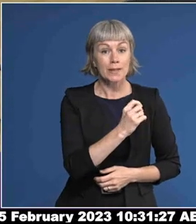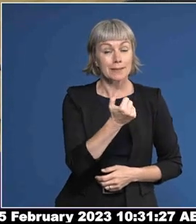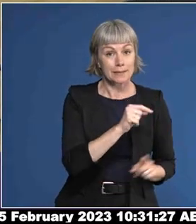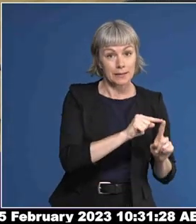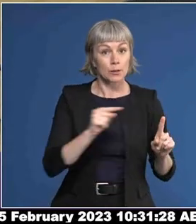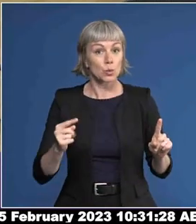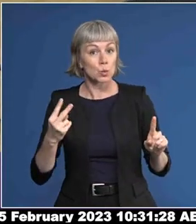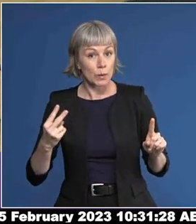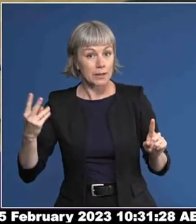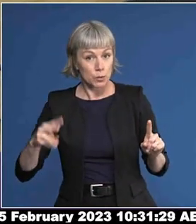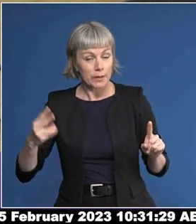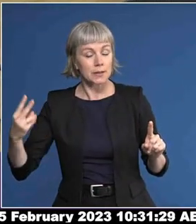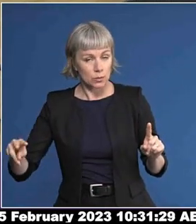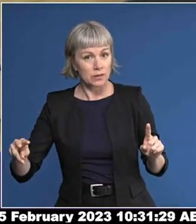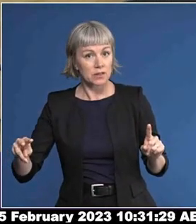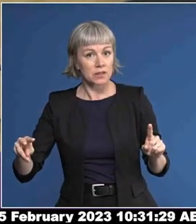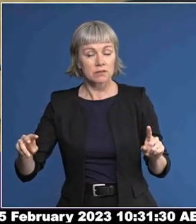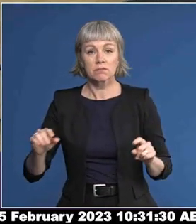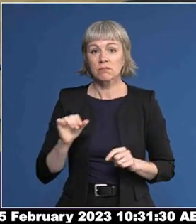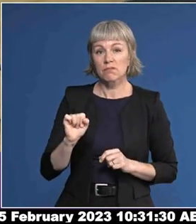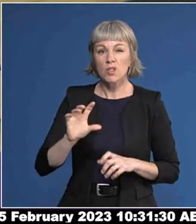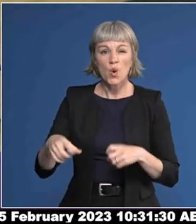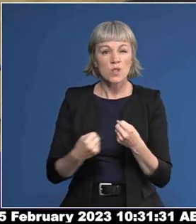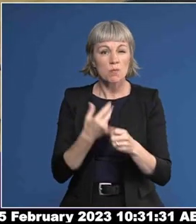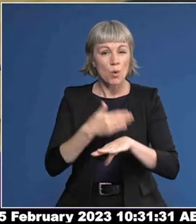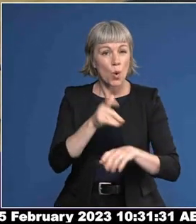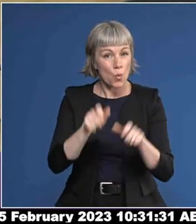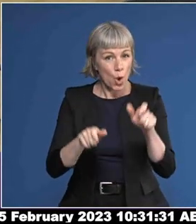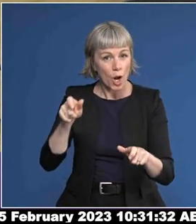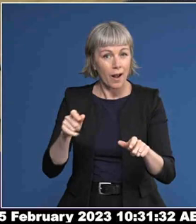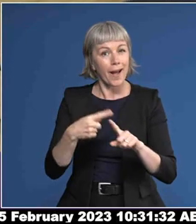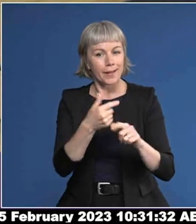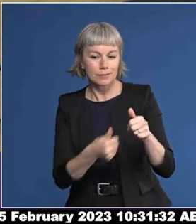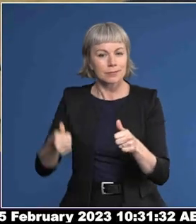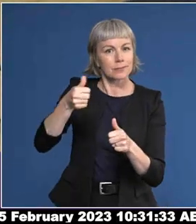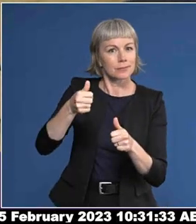and senior lifestyle assistants did not always have access to up-to-date and accurate